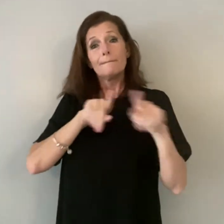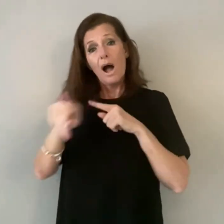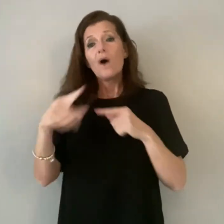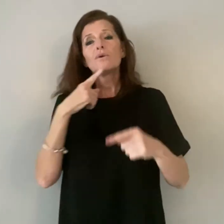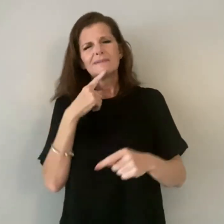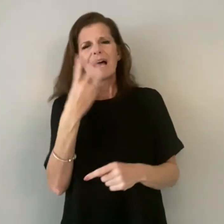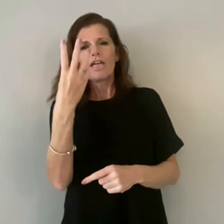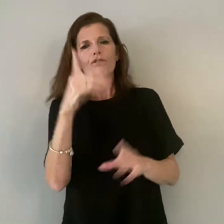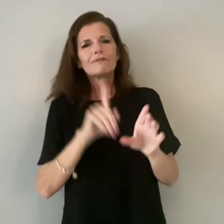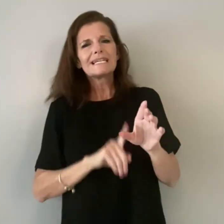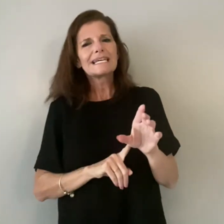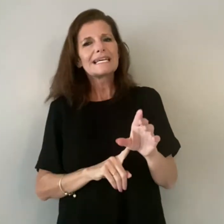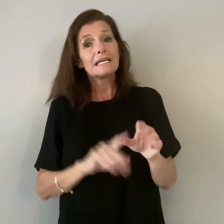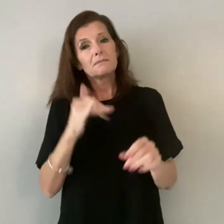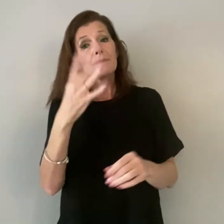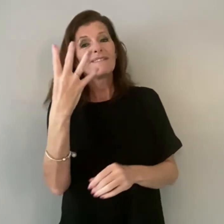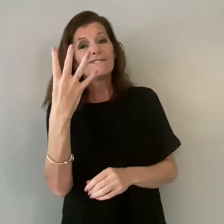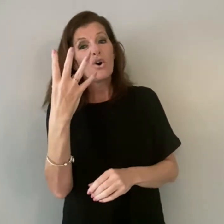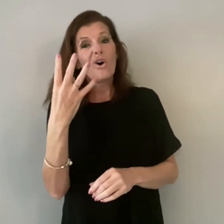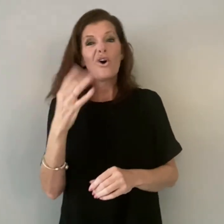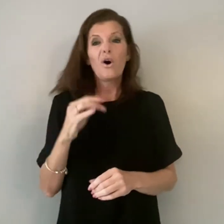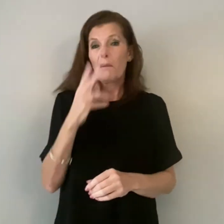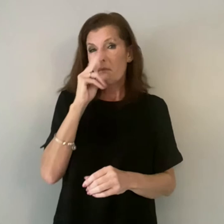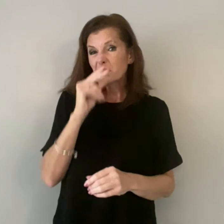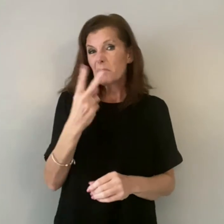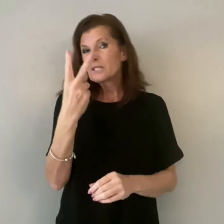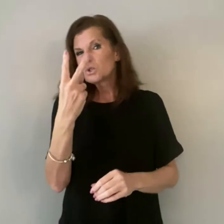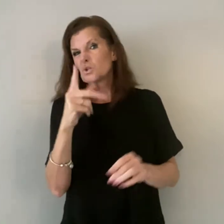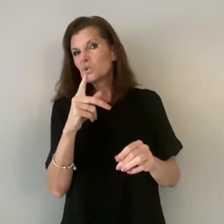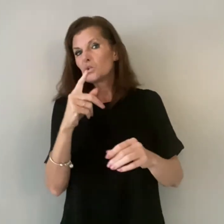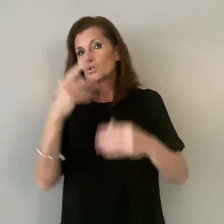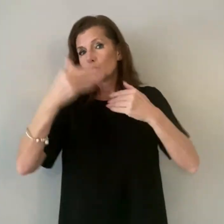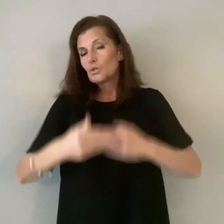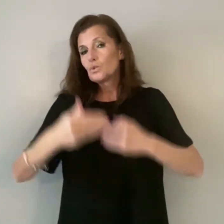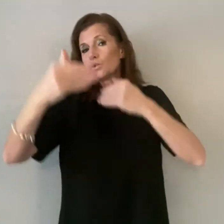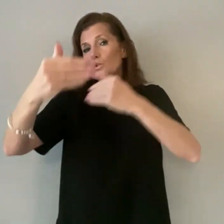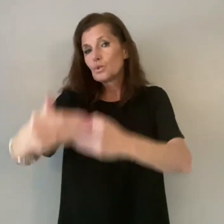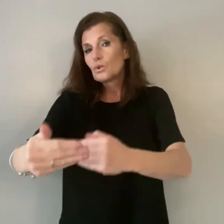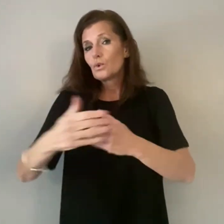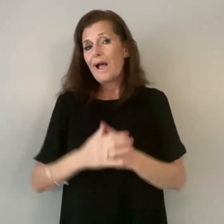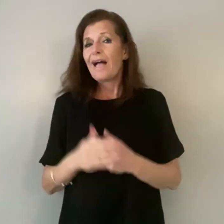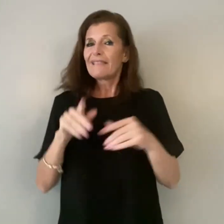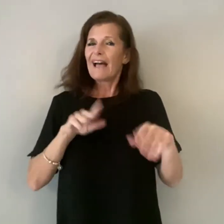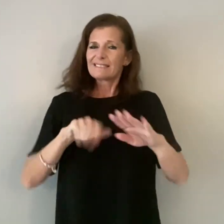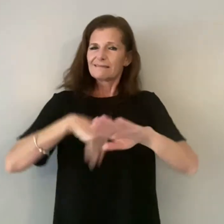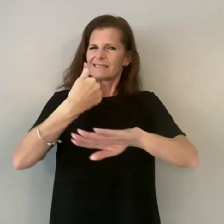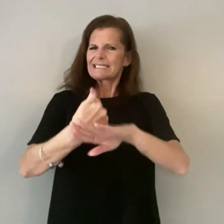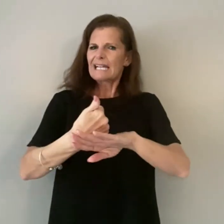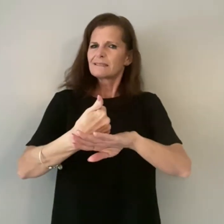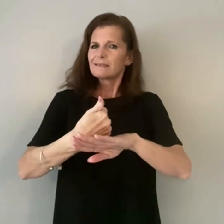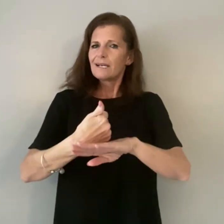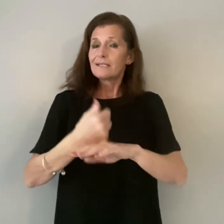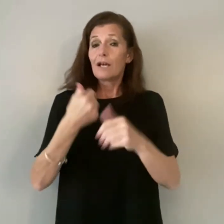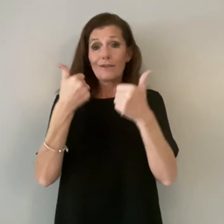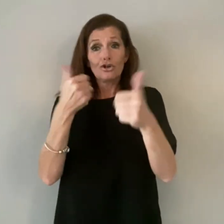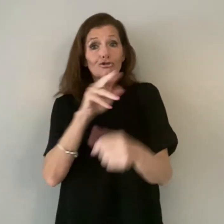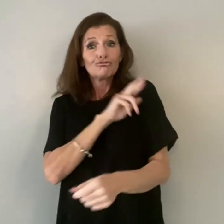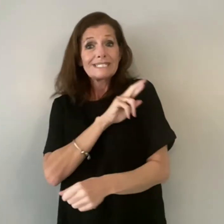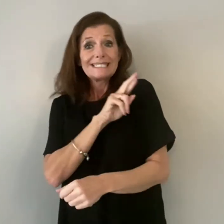most will say somewhere around three years, possibly four, probably for two times. And that's a tried and tested. And I think for good reason,